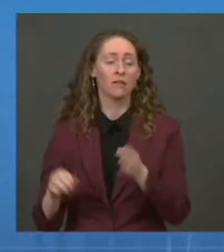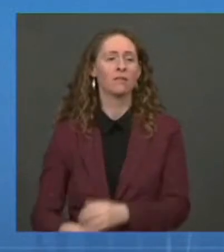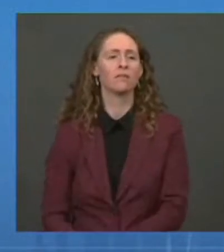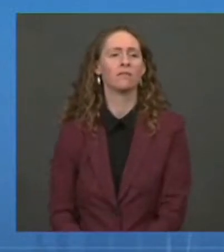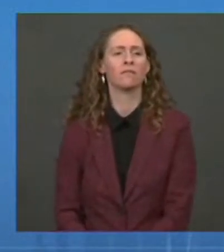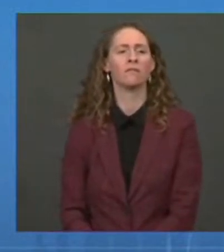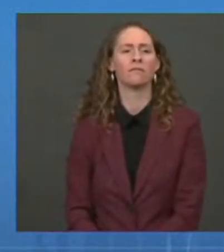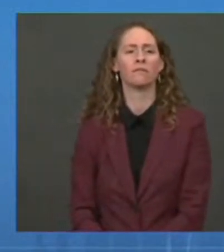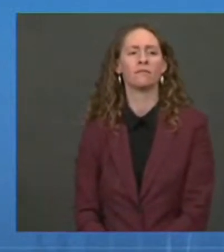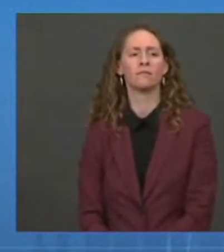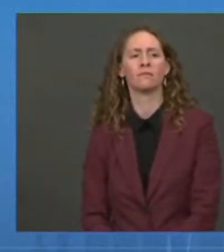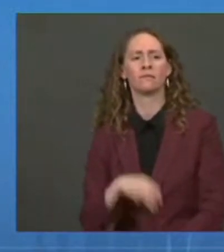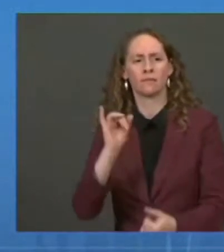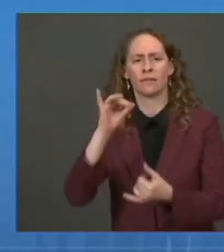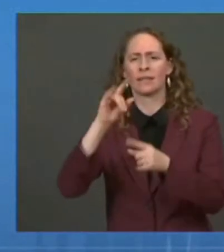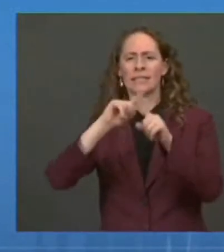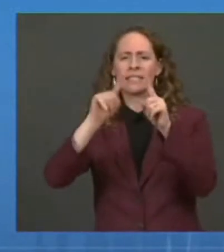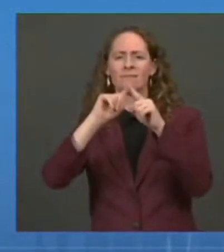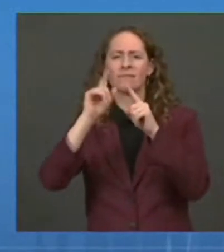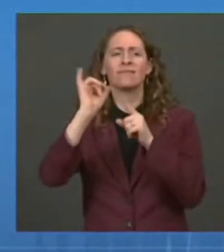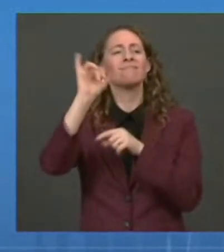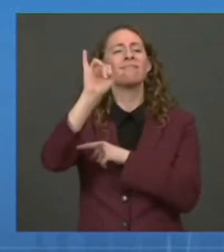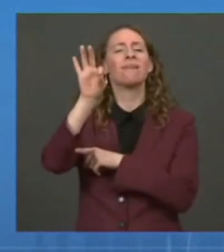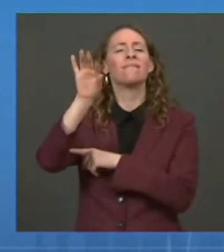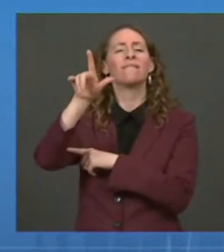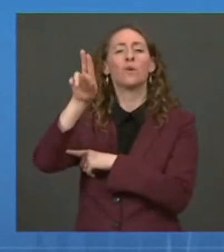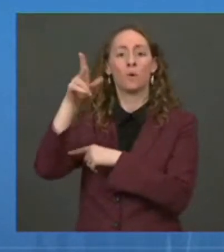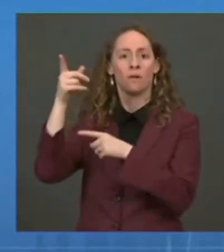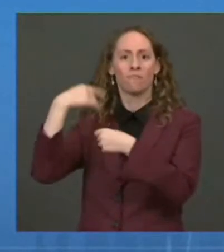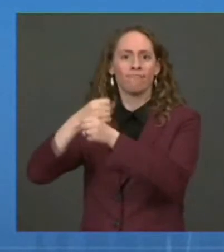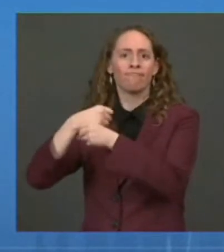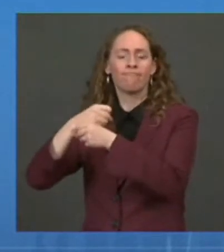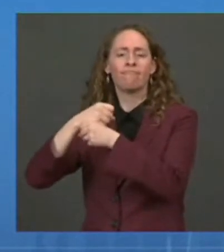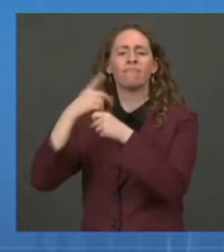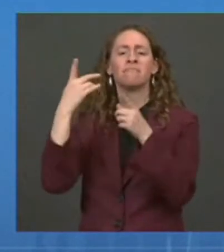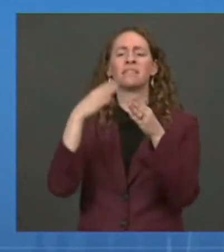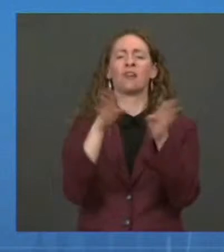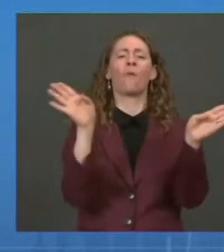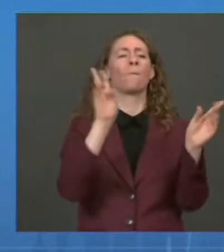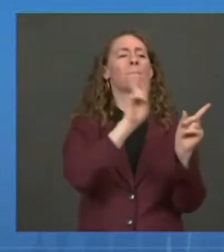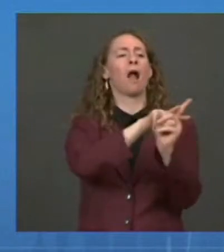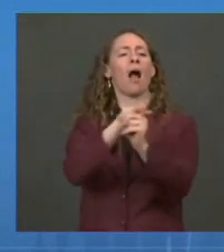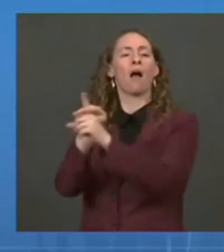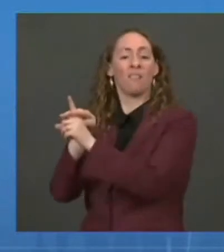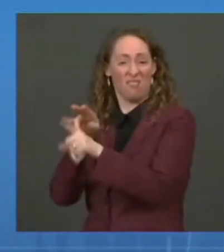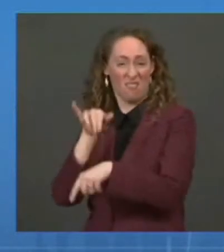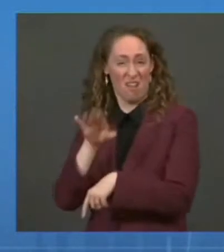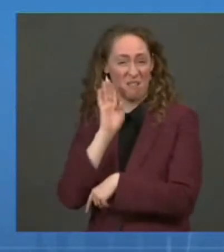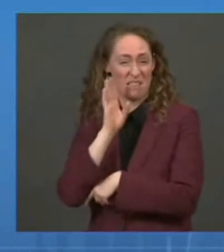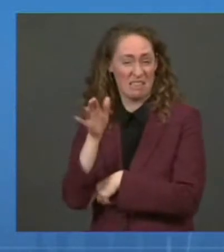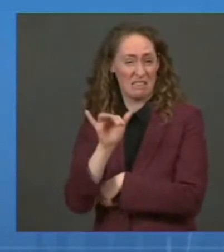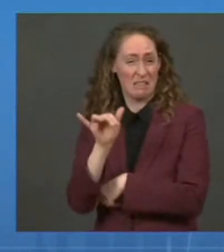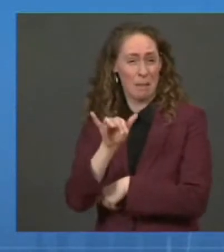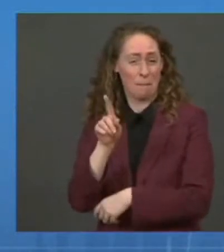IN THE VACCINE SO IT'S UNIFORM OR WOULD MANUFACTURERS BE MAKING DECISIONS THEMSELVES AND THEREFORE POTENTIALLY DIFFERENT